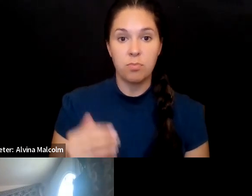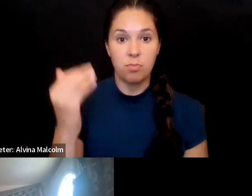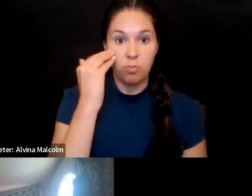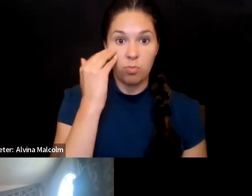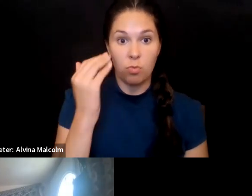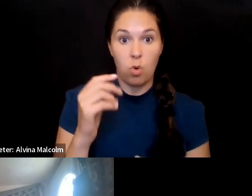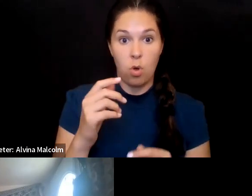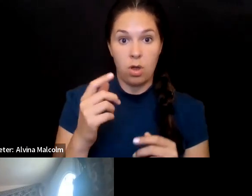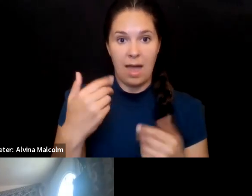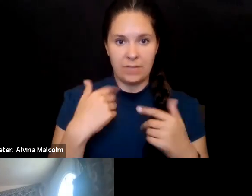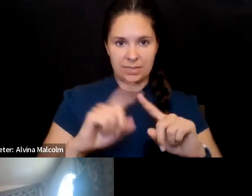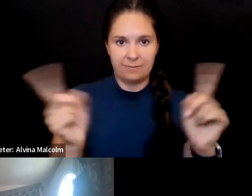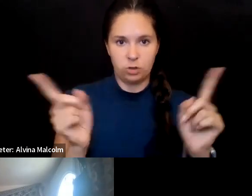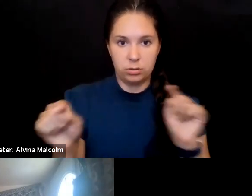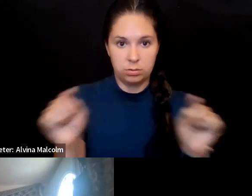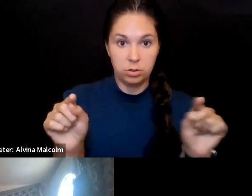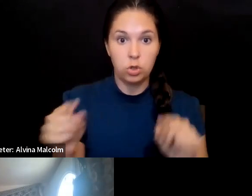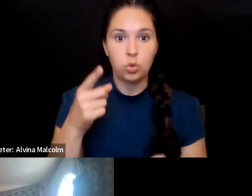from north Florida. As Beth was